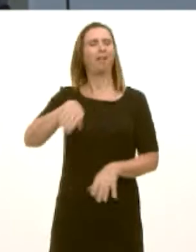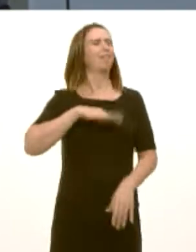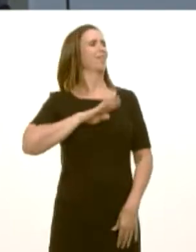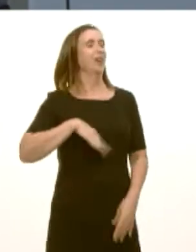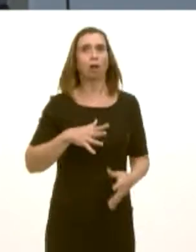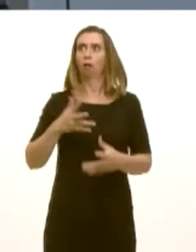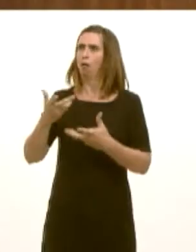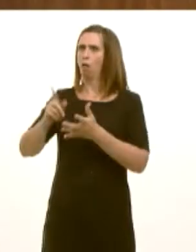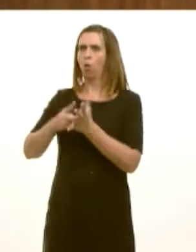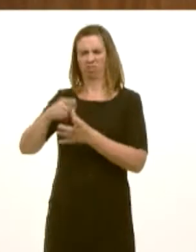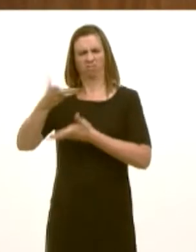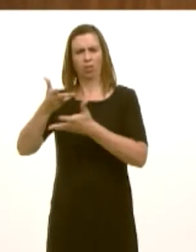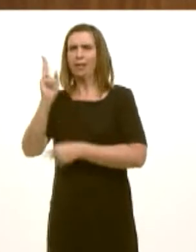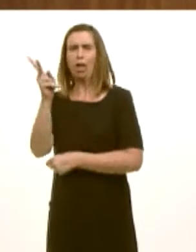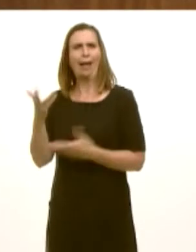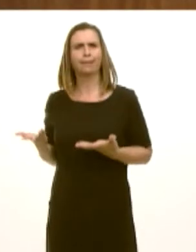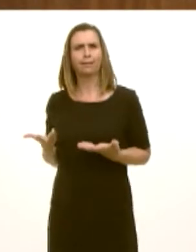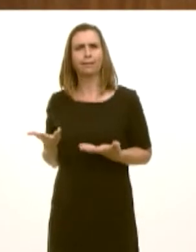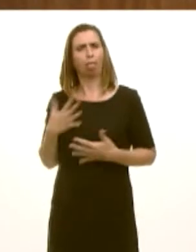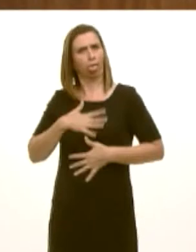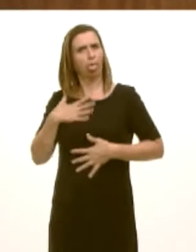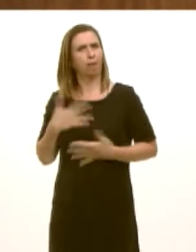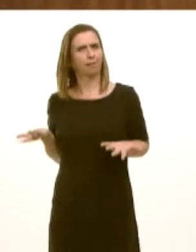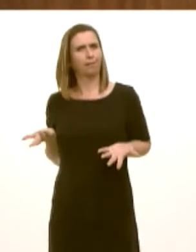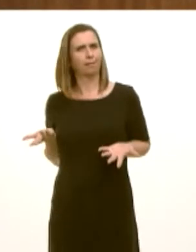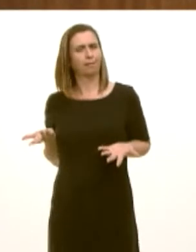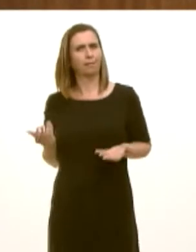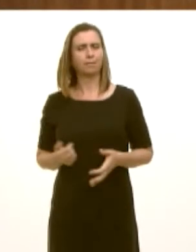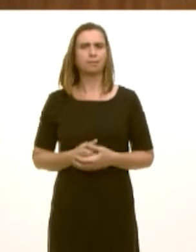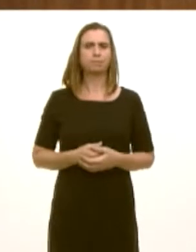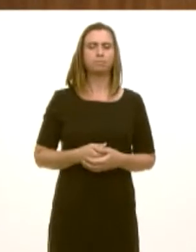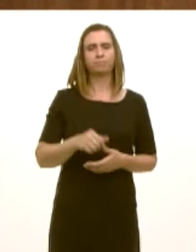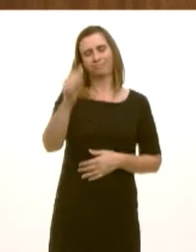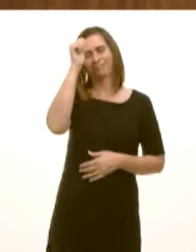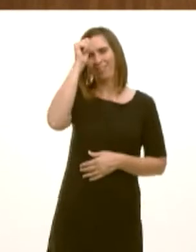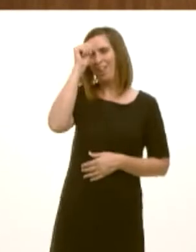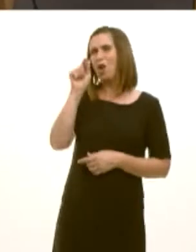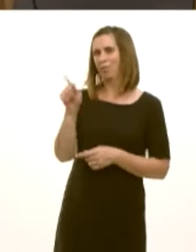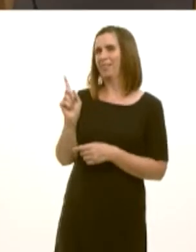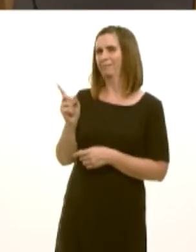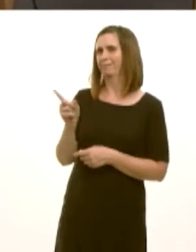schools, given the potential impact on their development? Carwyn Jones: Iím familiar with the situation that the Member outlines.